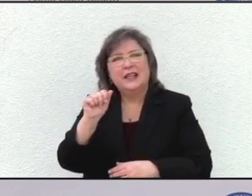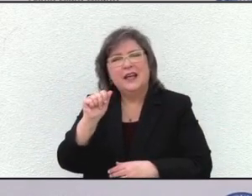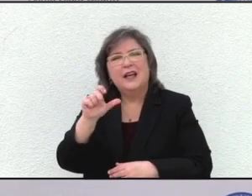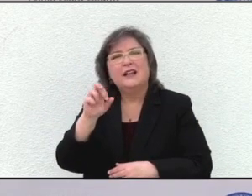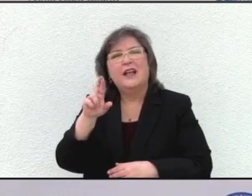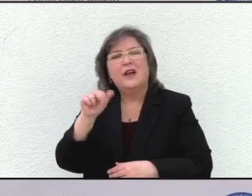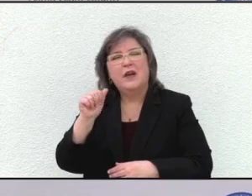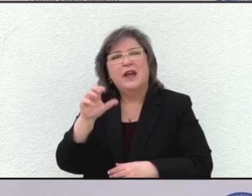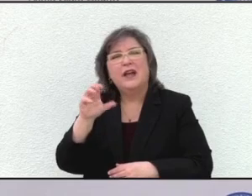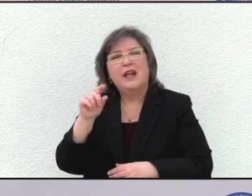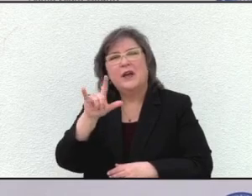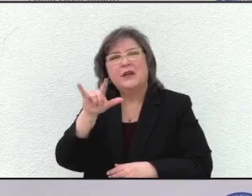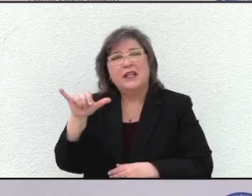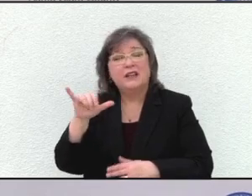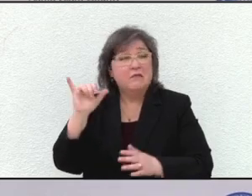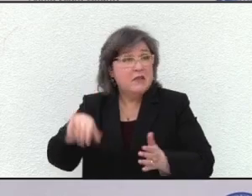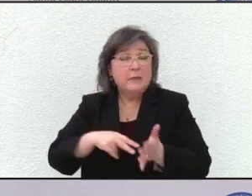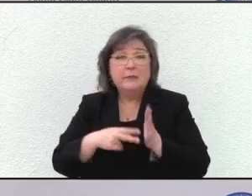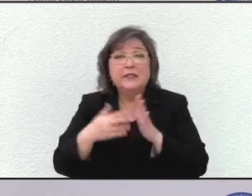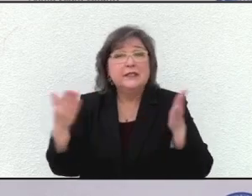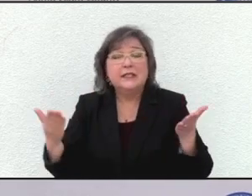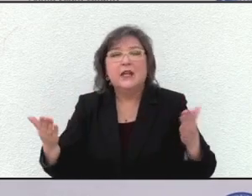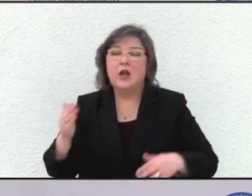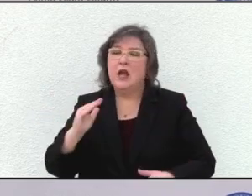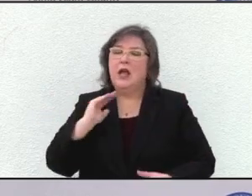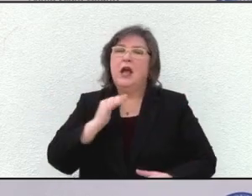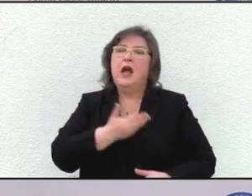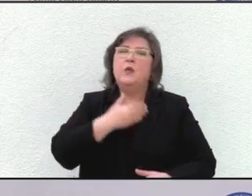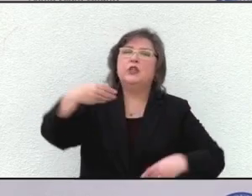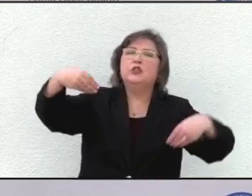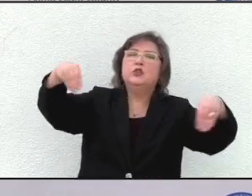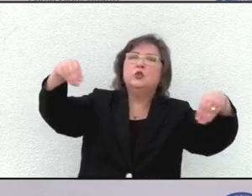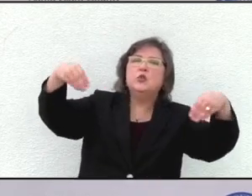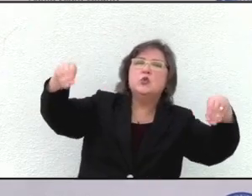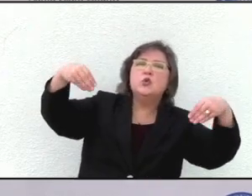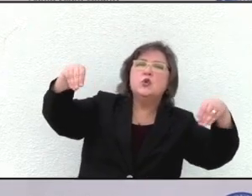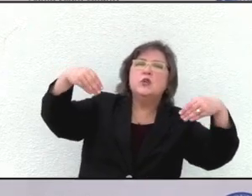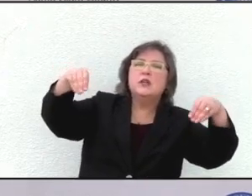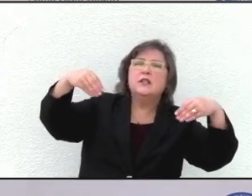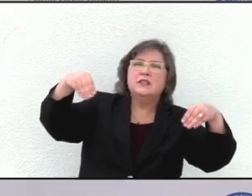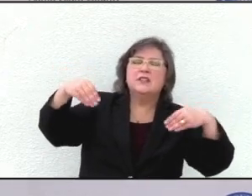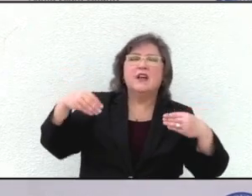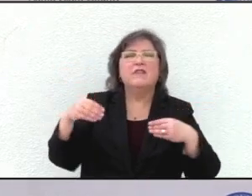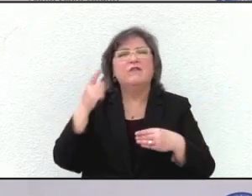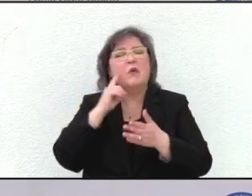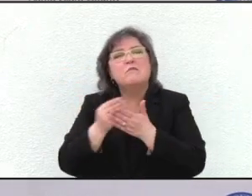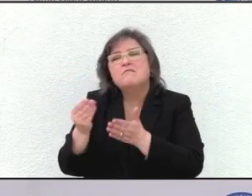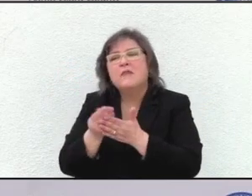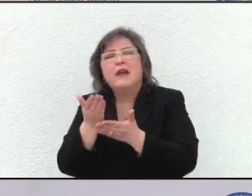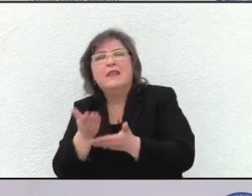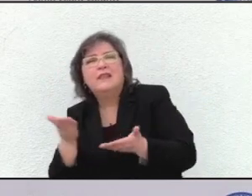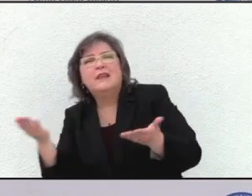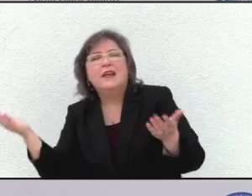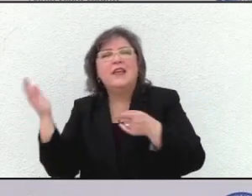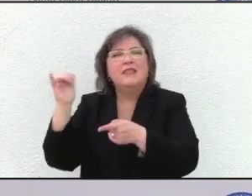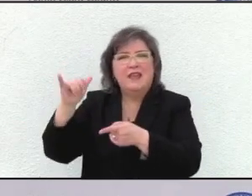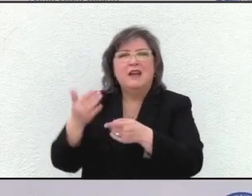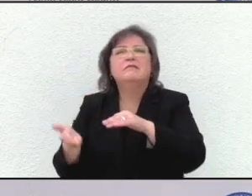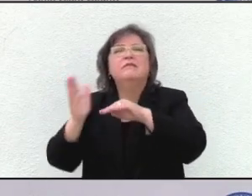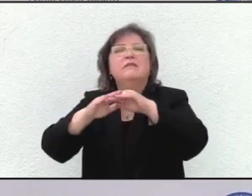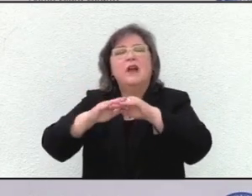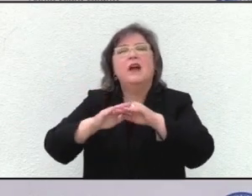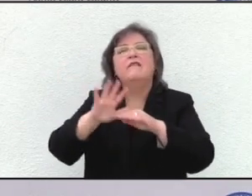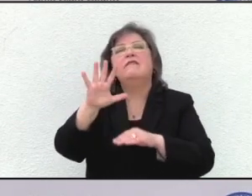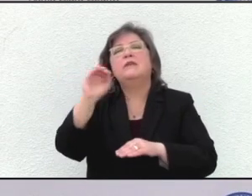centers are open at 50 percent capacity, up from the current 20. Museums, zoos, and aquariums